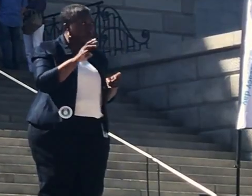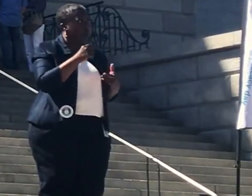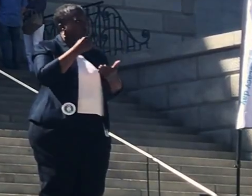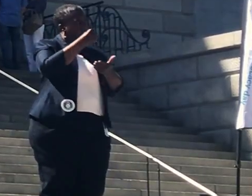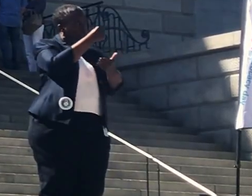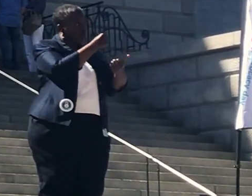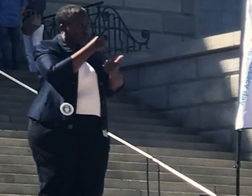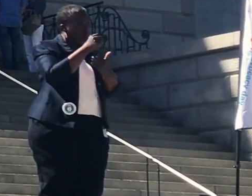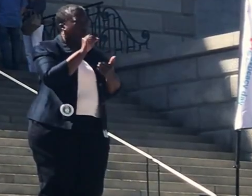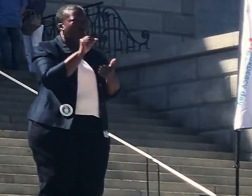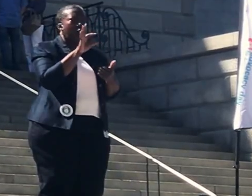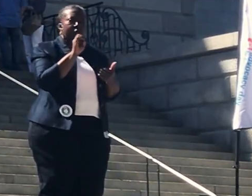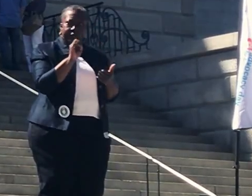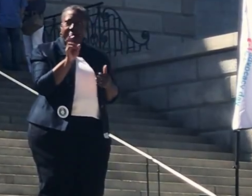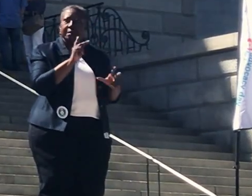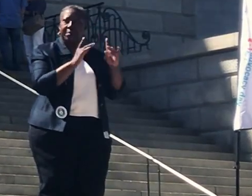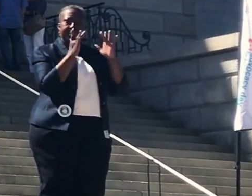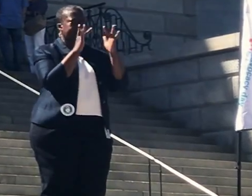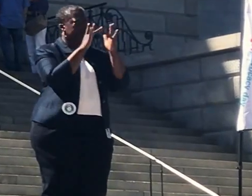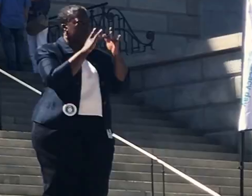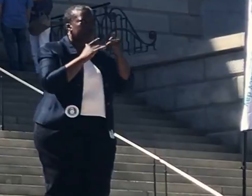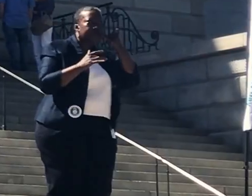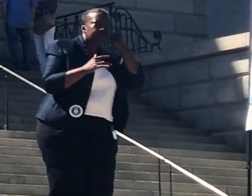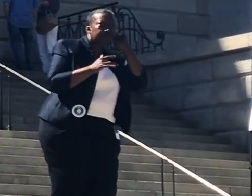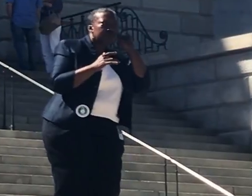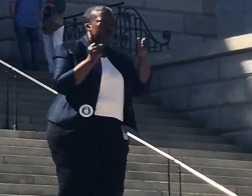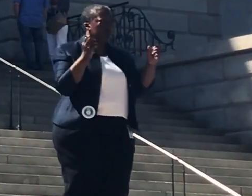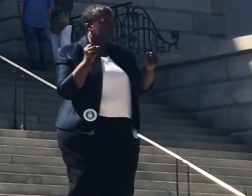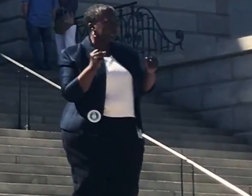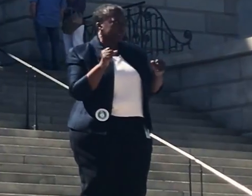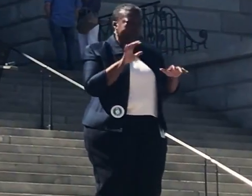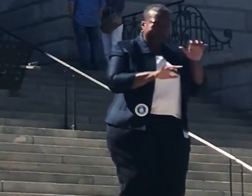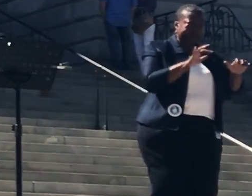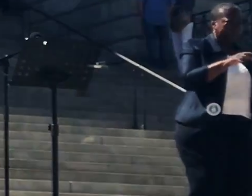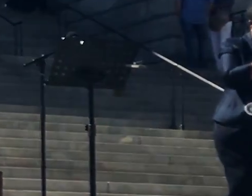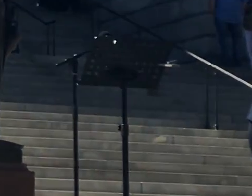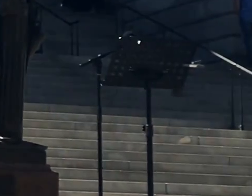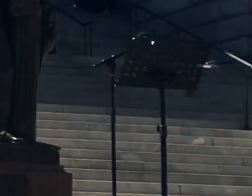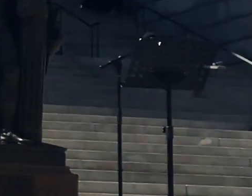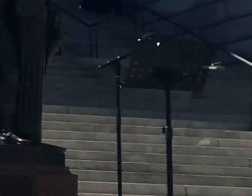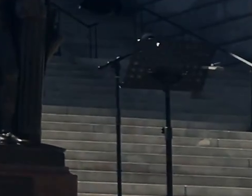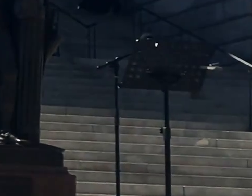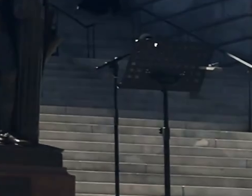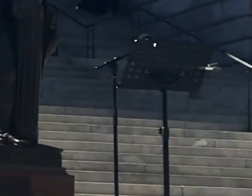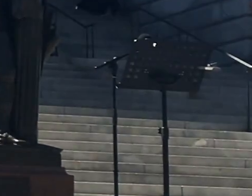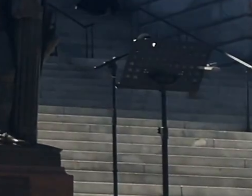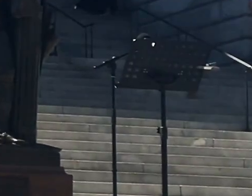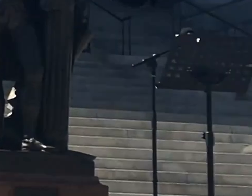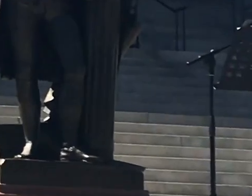Office, we have people who can talk to you on the phone if you're not good with computers. Or you can hire Kirk over there, and he'll do it for you.